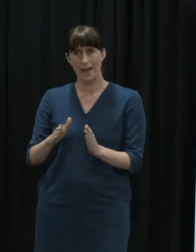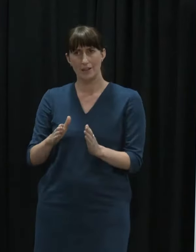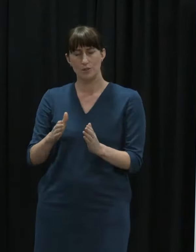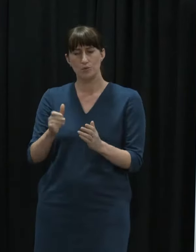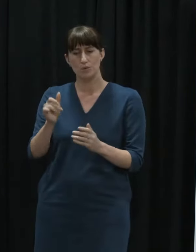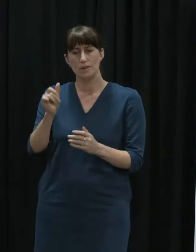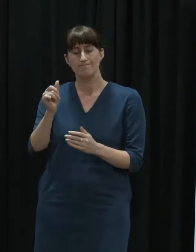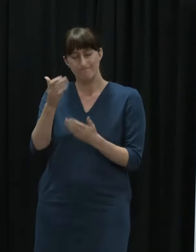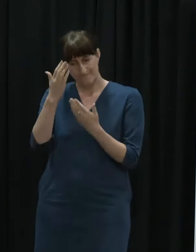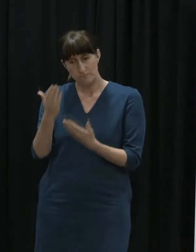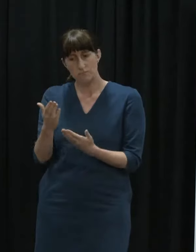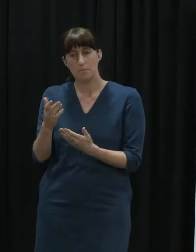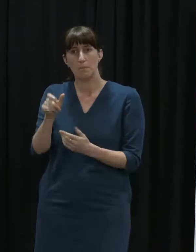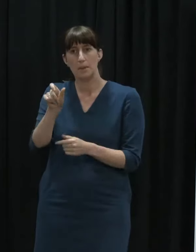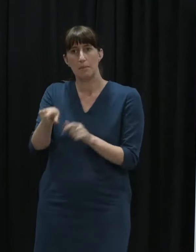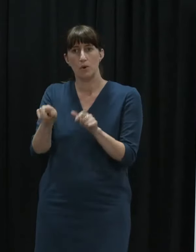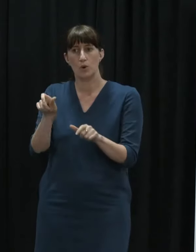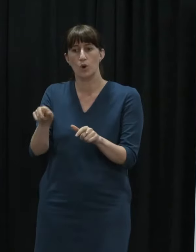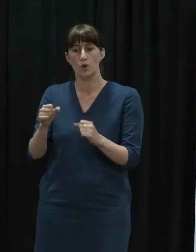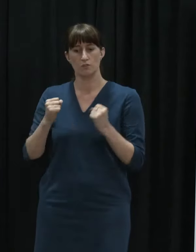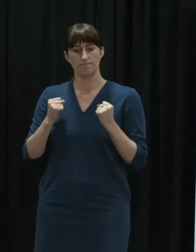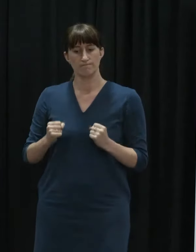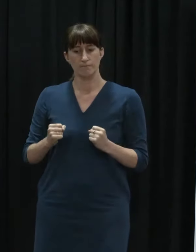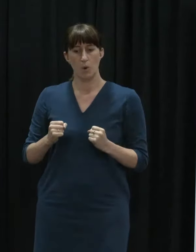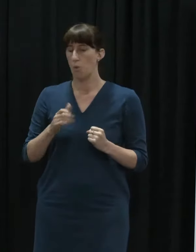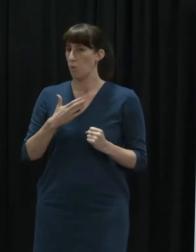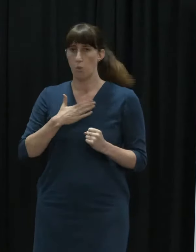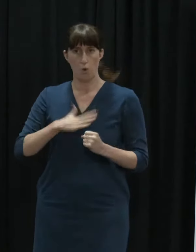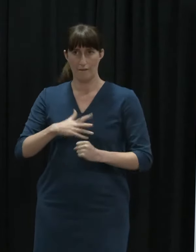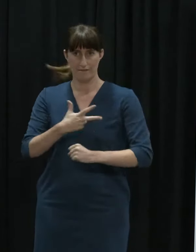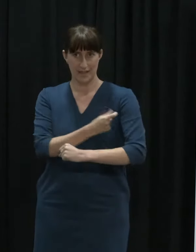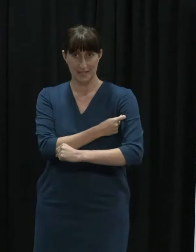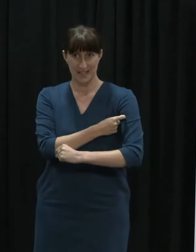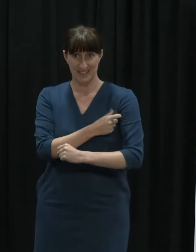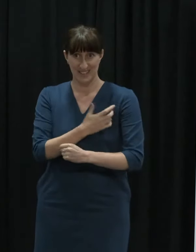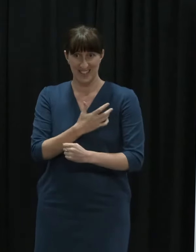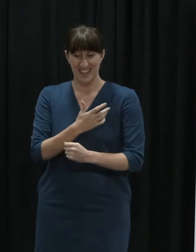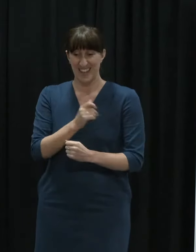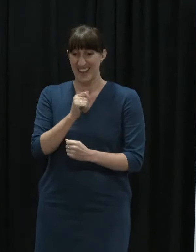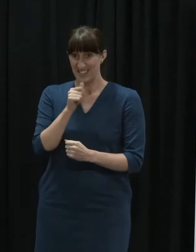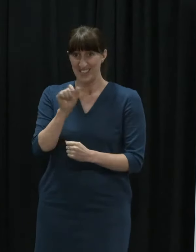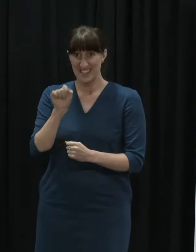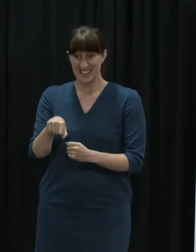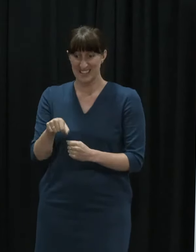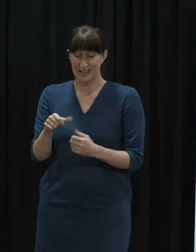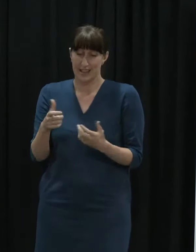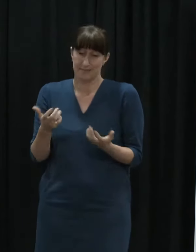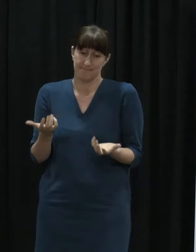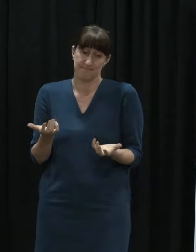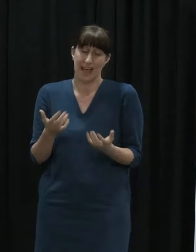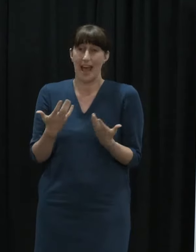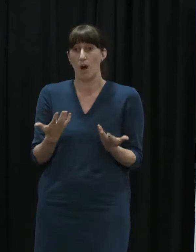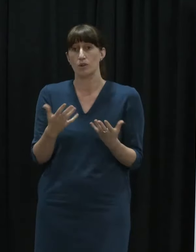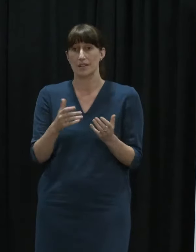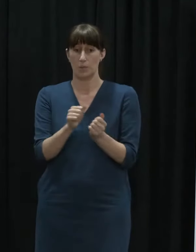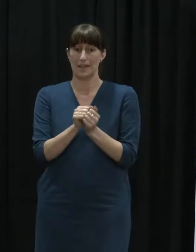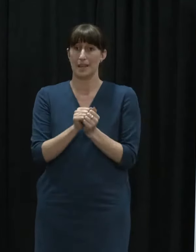They do exist and it was because we were trying to create a system that allowed us to acknowledge there will be